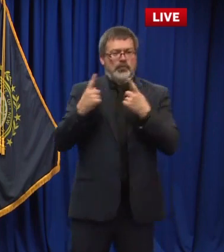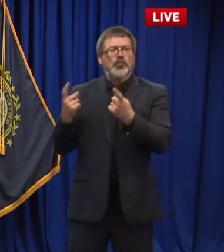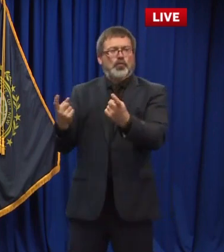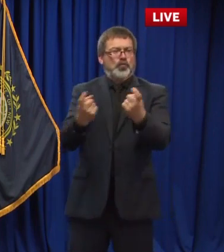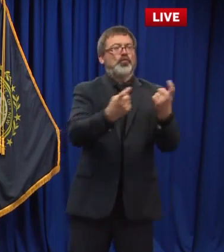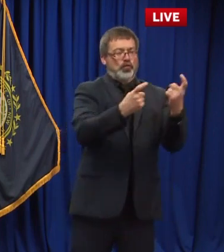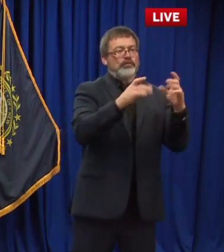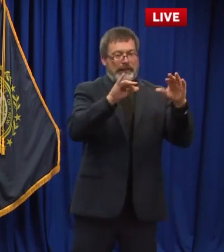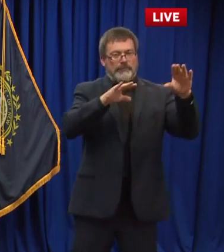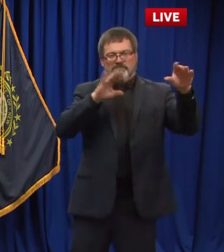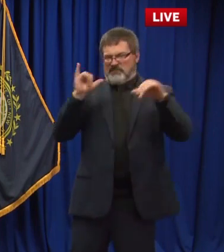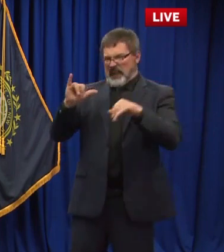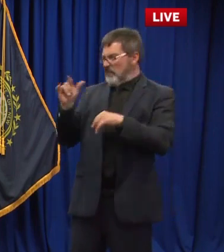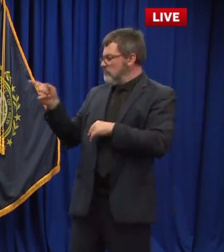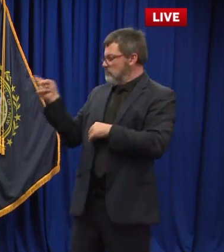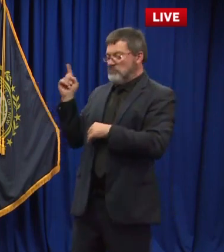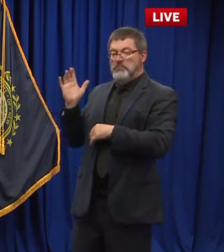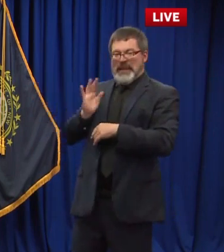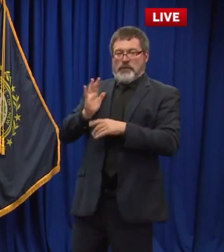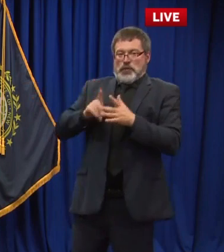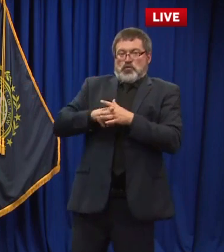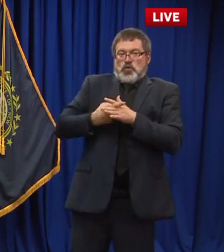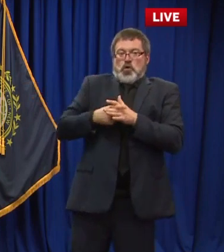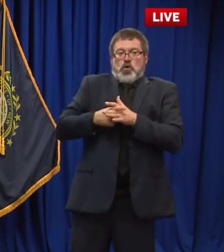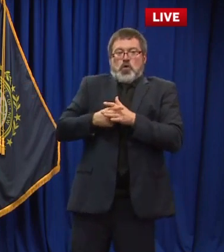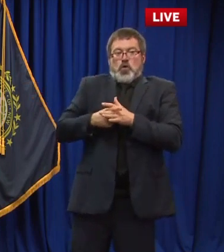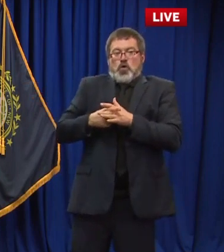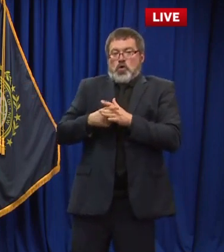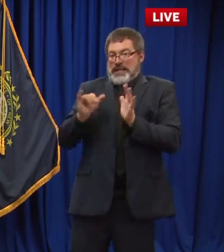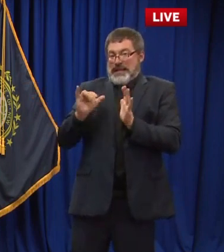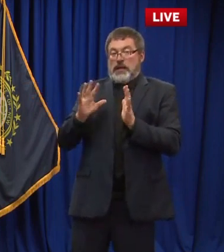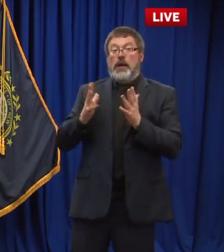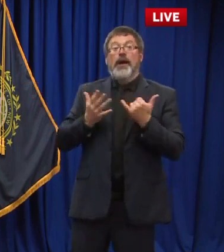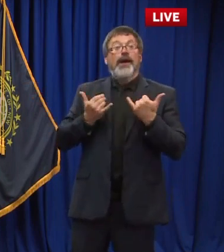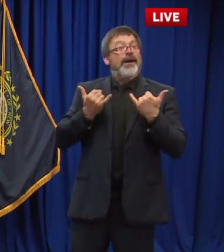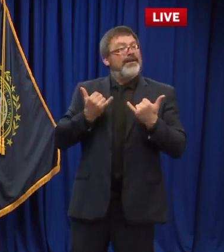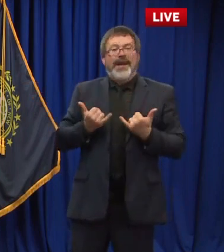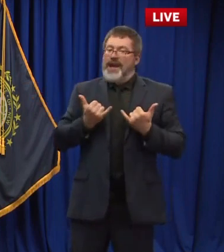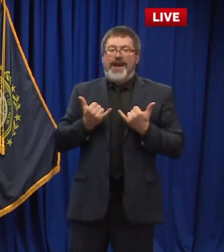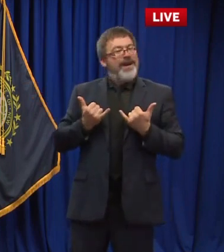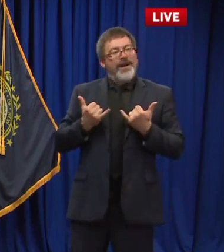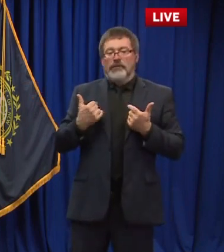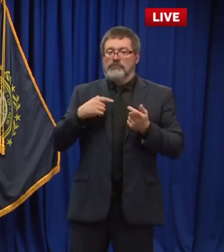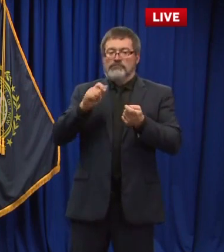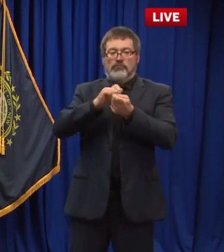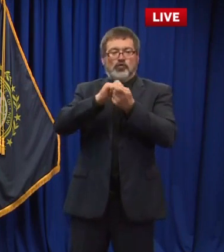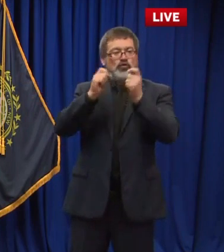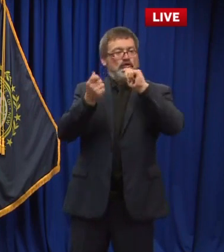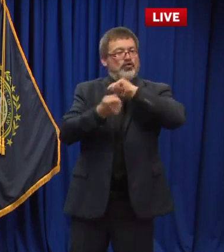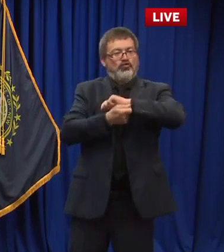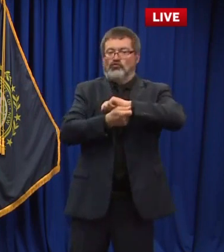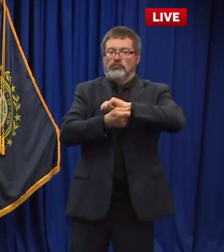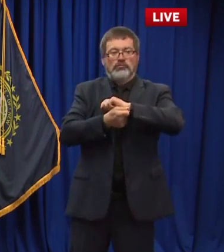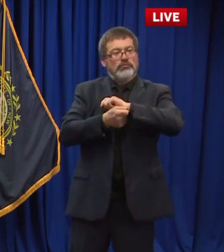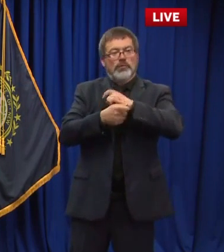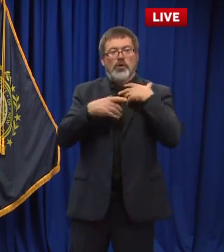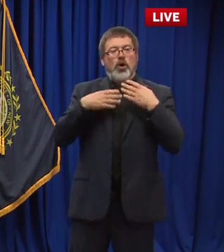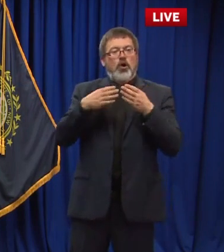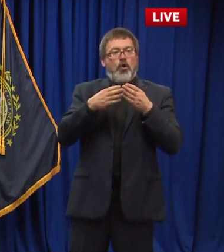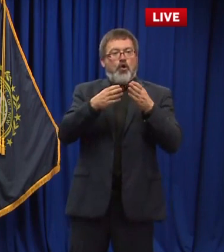THIS ALLOWED US TO MOVE THE HEALTH CARE WORKFORCE TO EXACTLY WHERE THE NEED NEEDED TO BE.